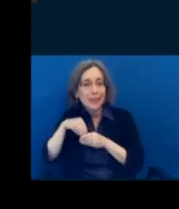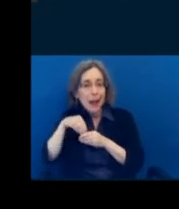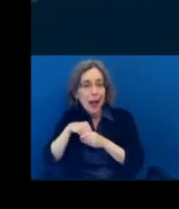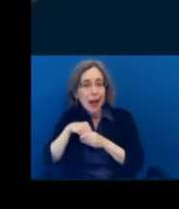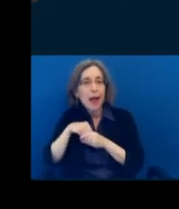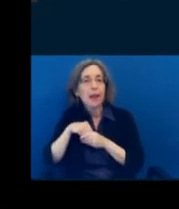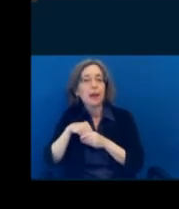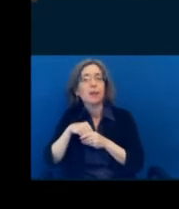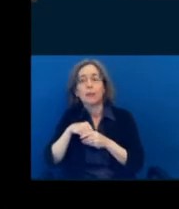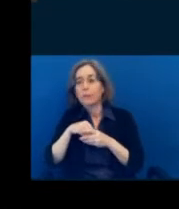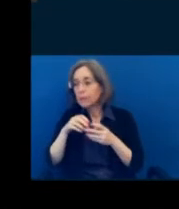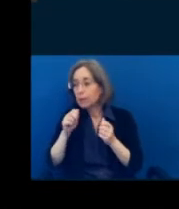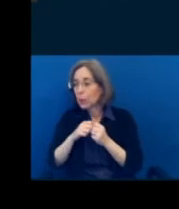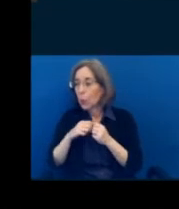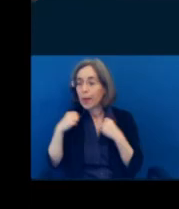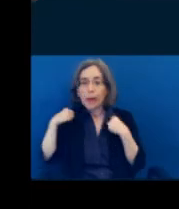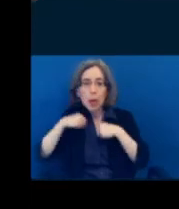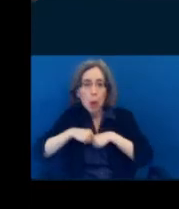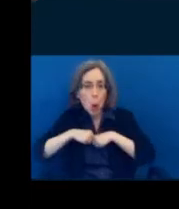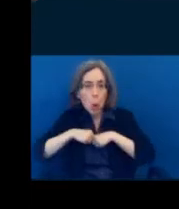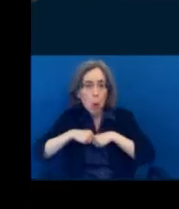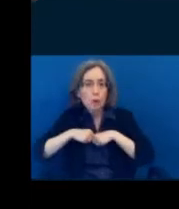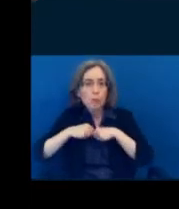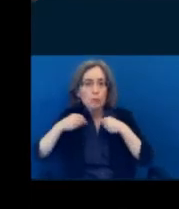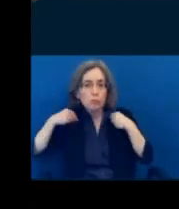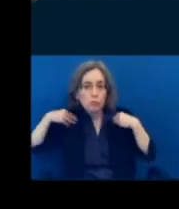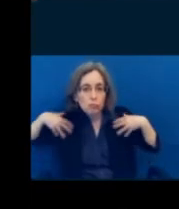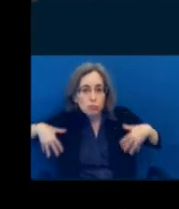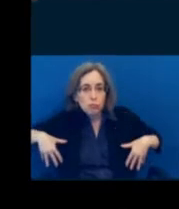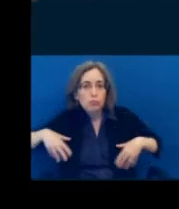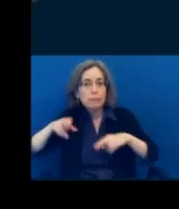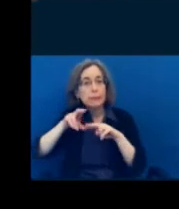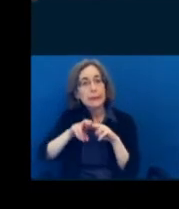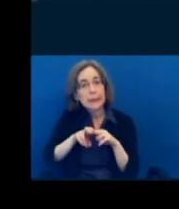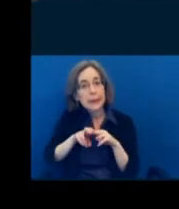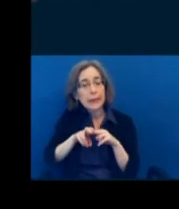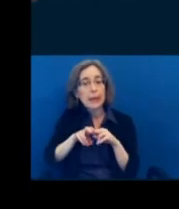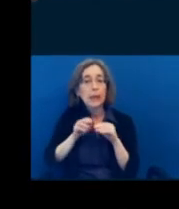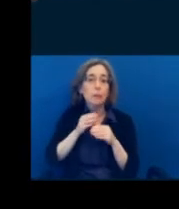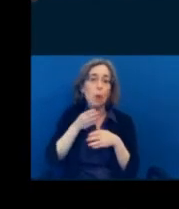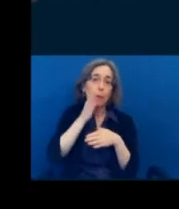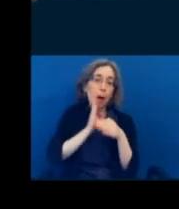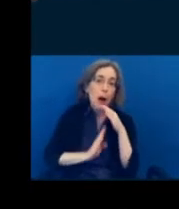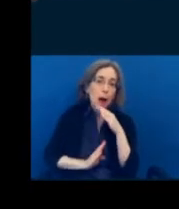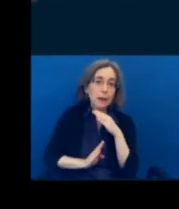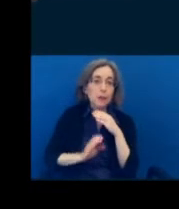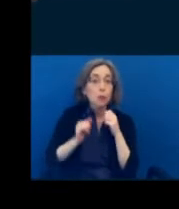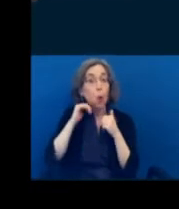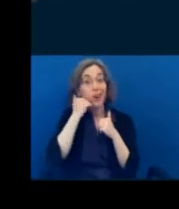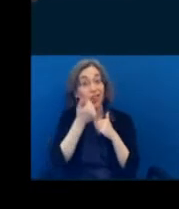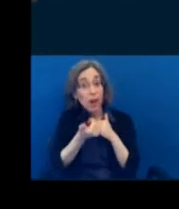CLOAKED ARE VETED DOWN AND PASSIVE MODEST IF NOT SHAMEFUL, FURTHER MORE THEY'RE ONLY SHOWN